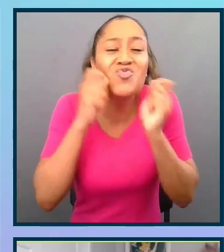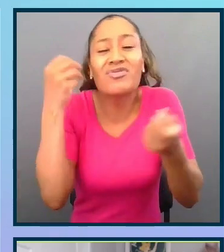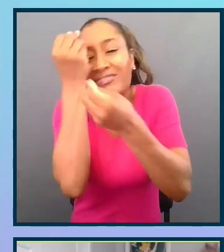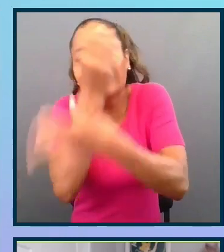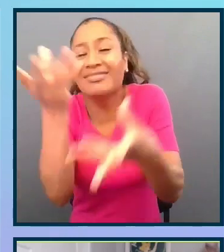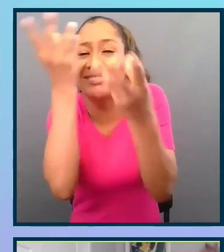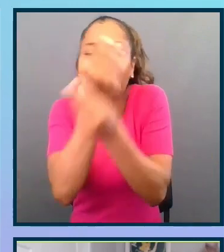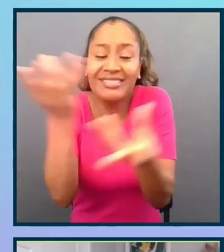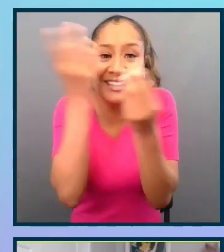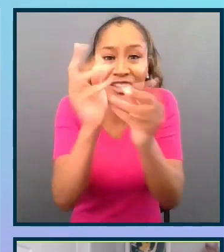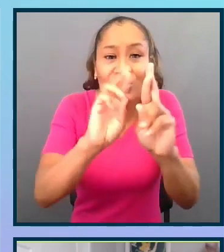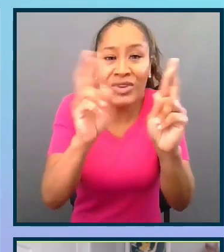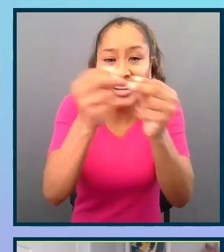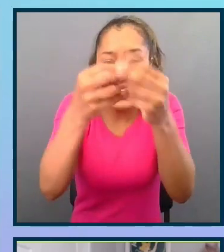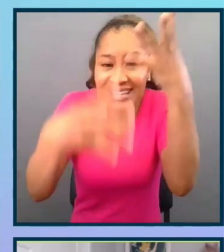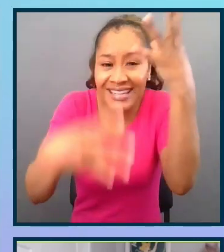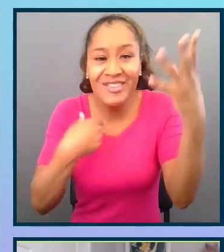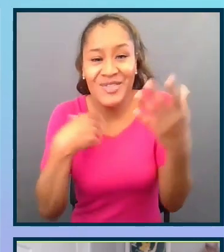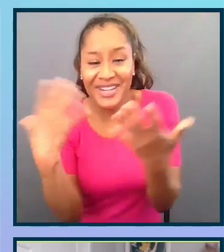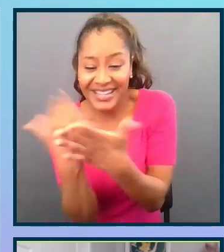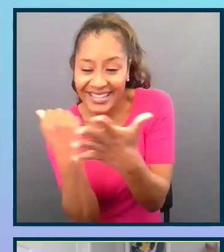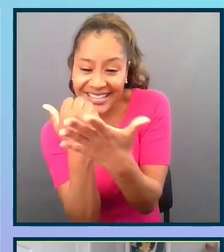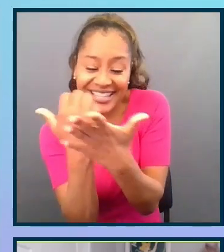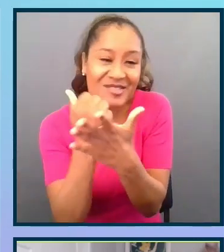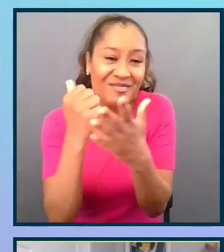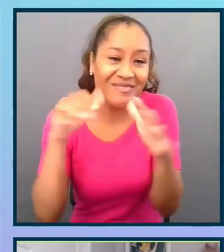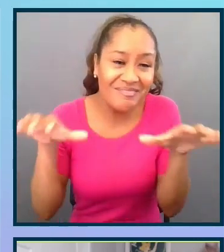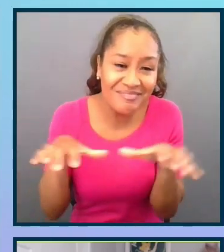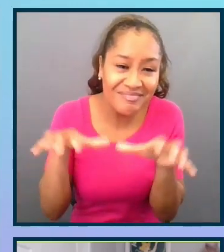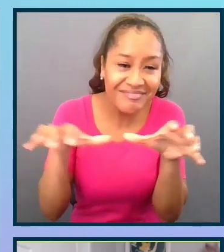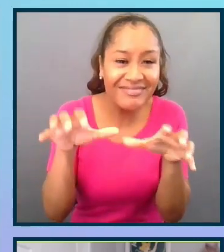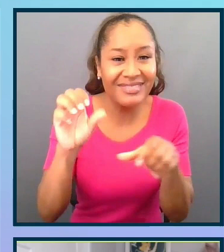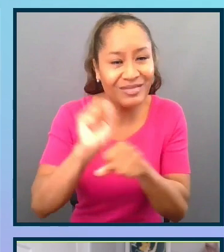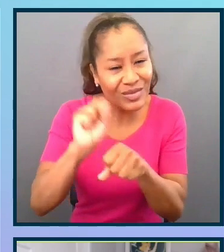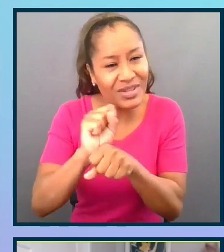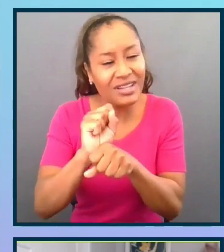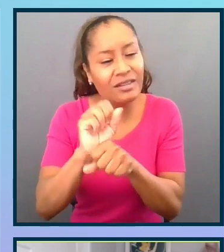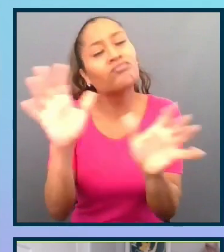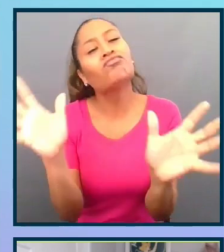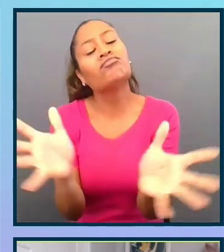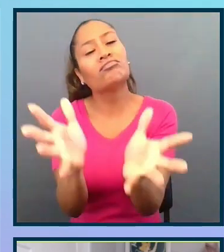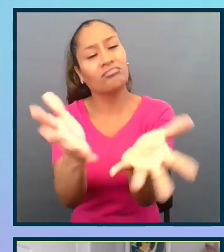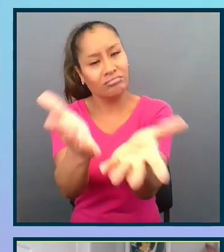that we can use and practice. So I encourage you to start your practice